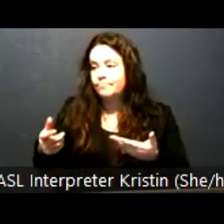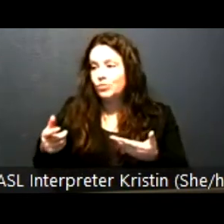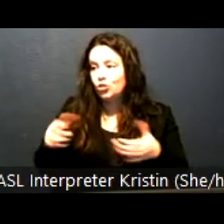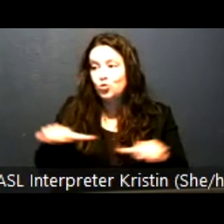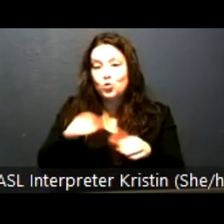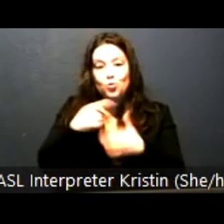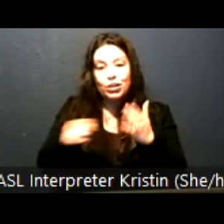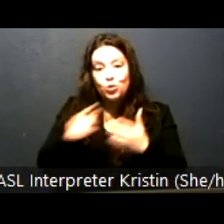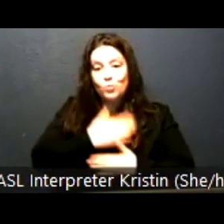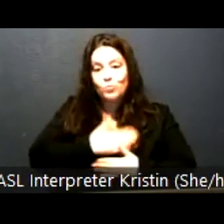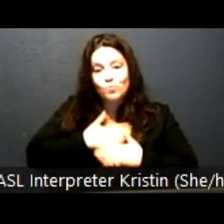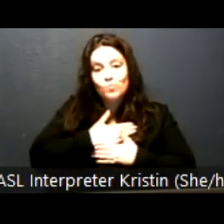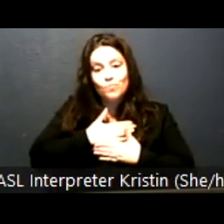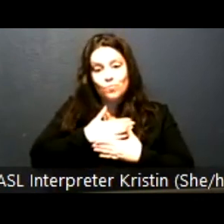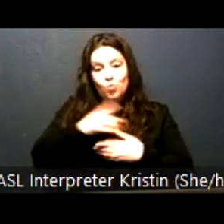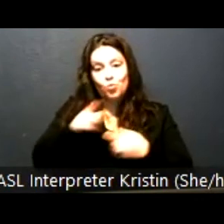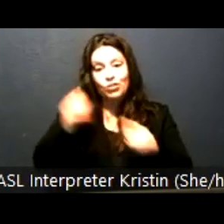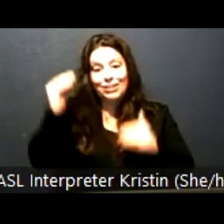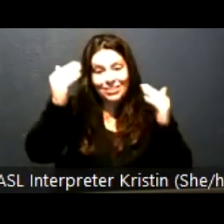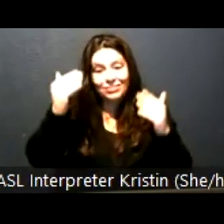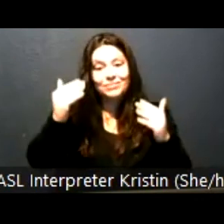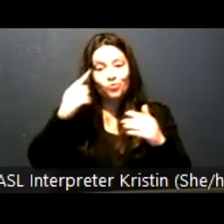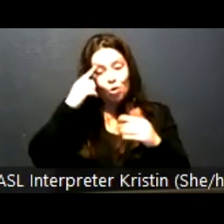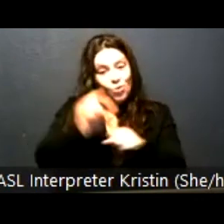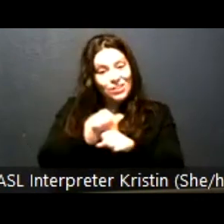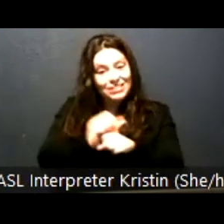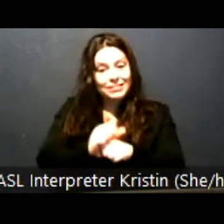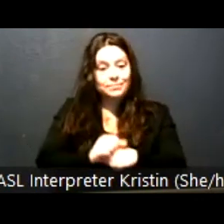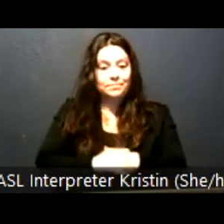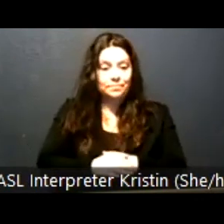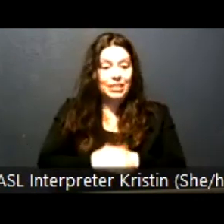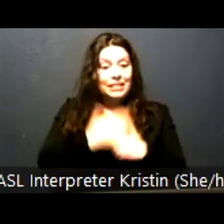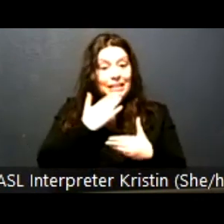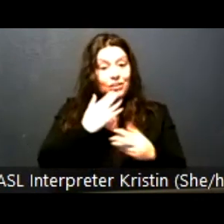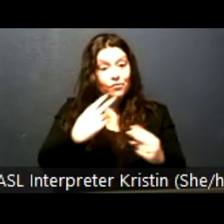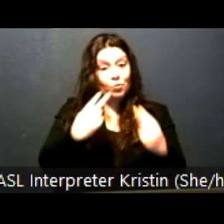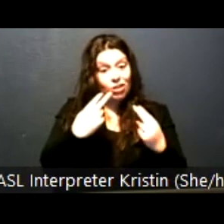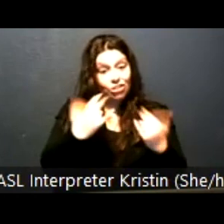so thank you all so much for joining us today. Um, you know, we got to learn how and why Autumn-Lynn